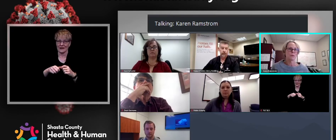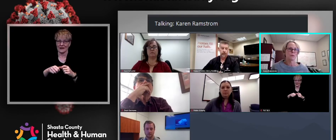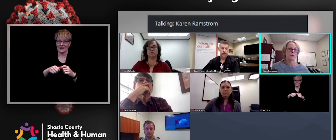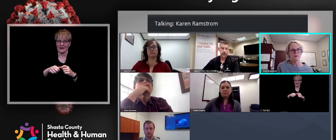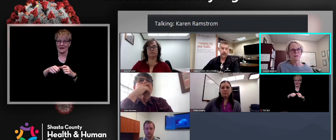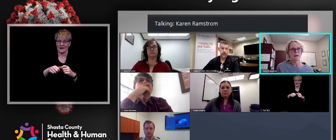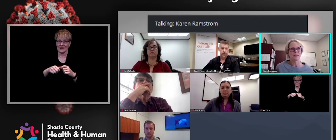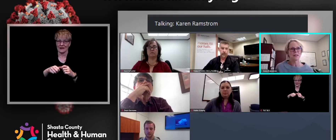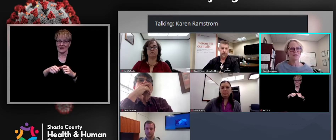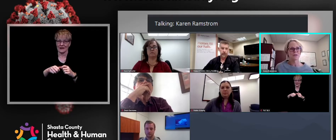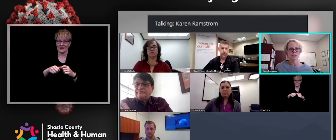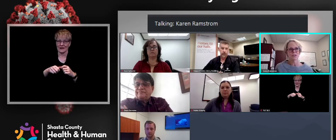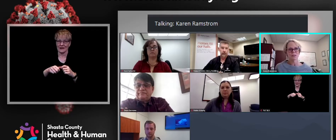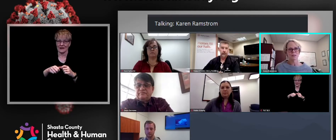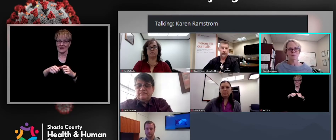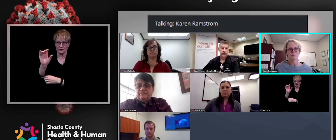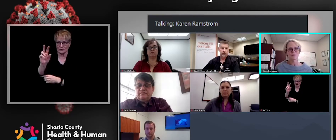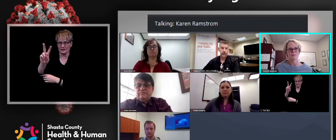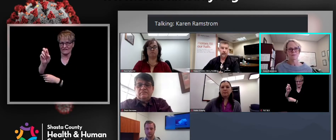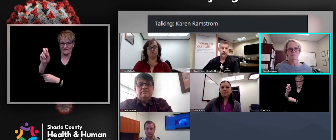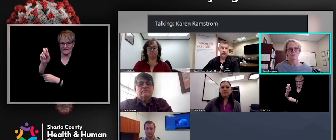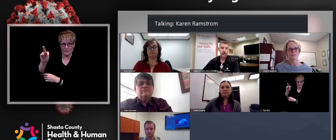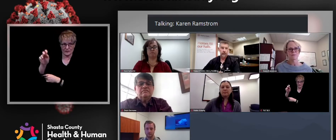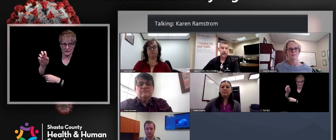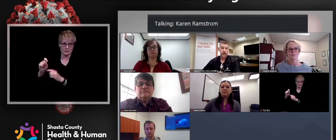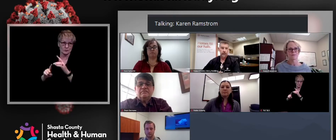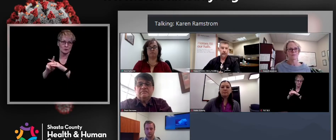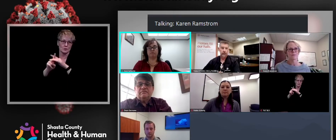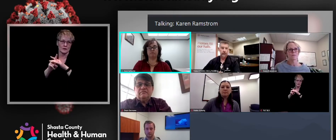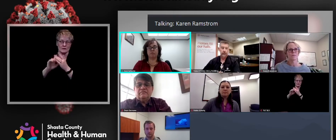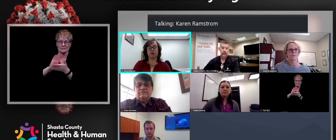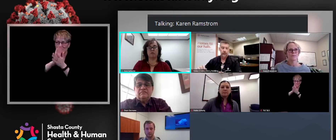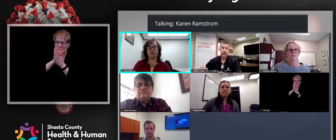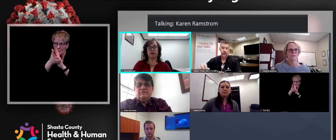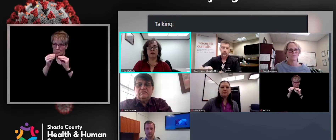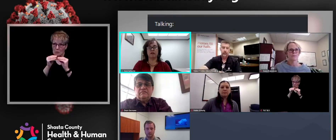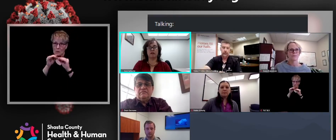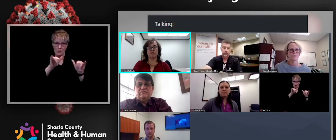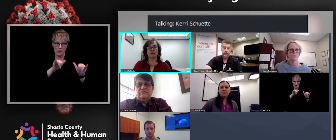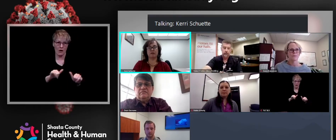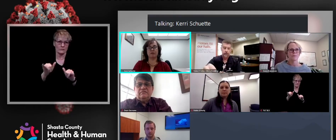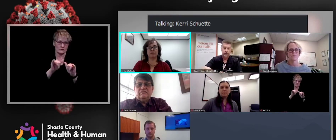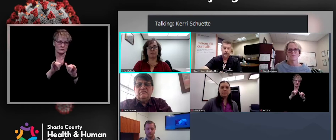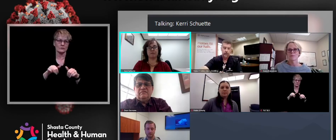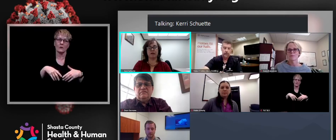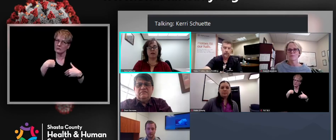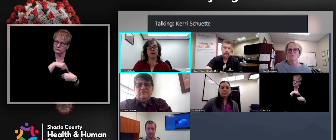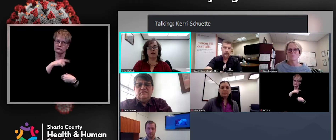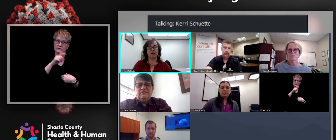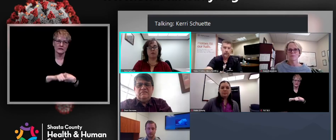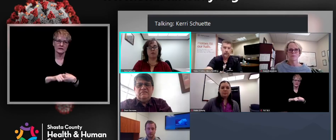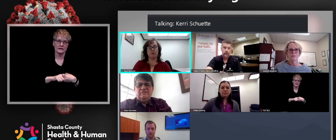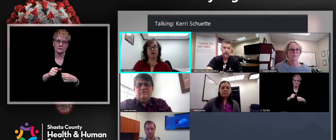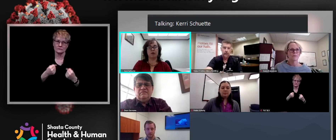I had today, but happy to answer questions. All right. Thank you, Dr. Ramstrom. Our